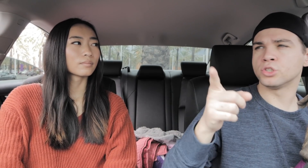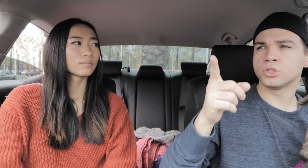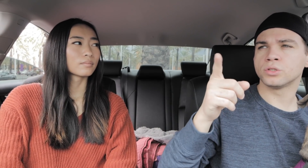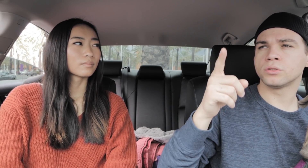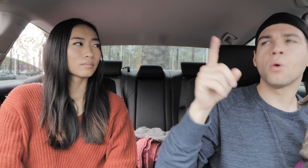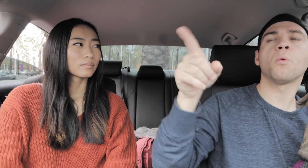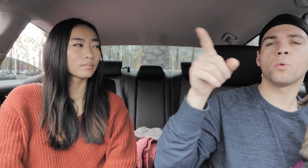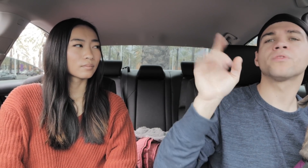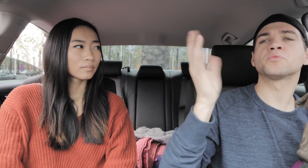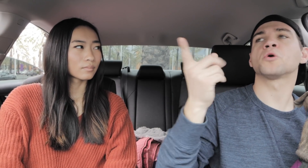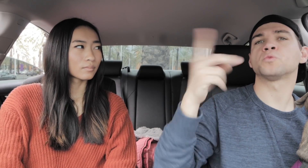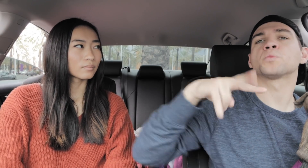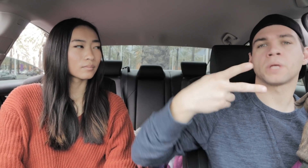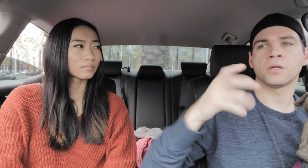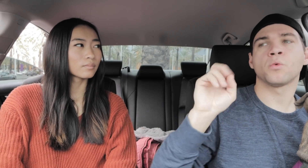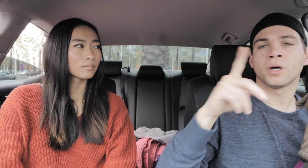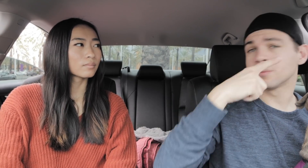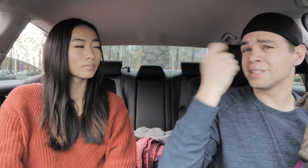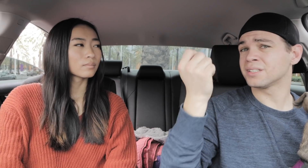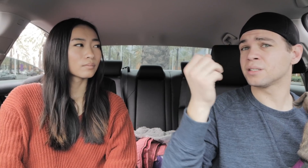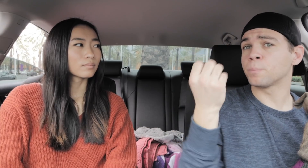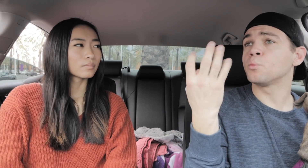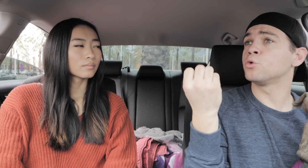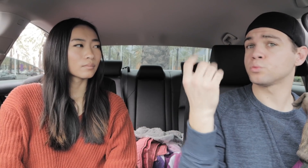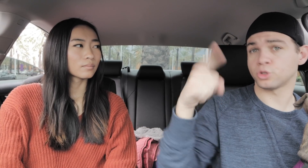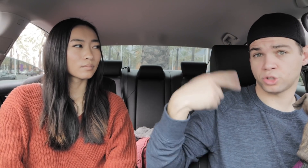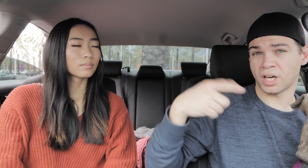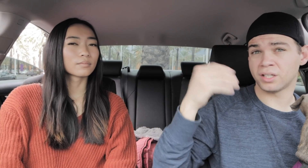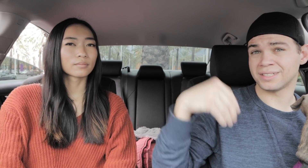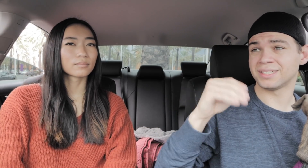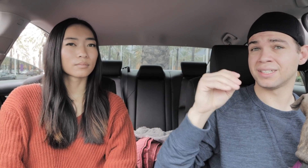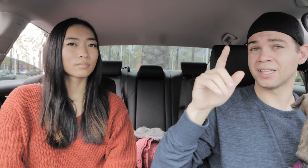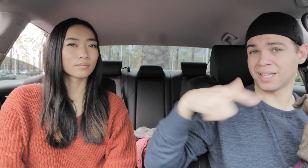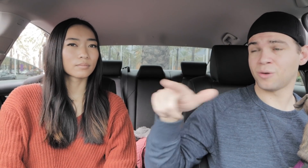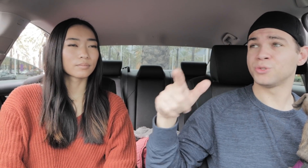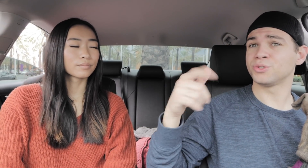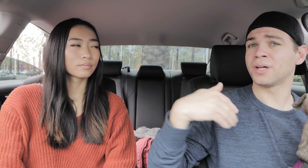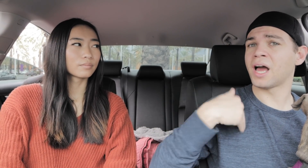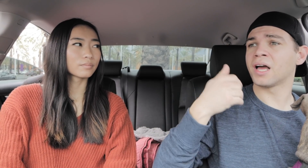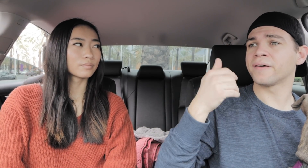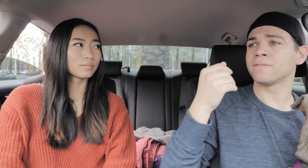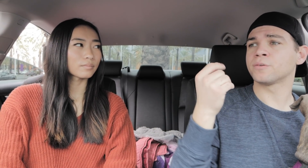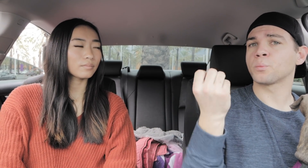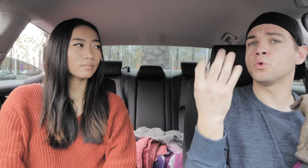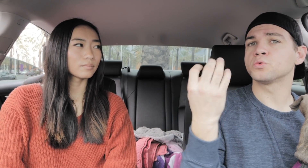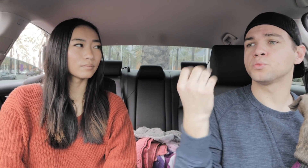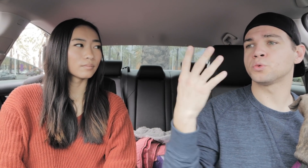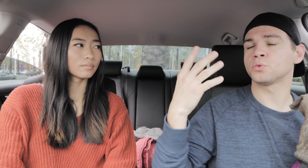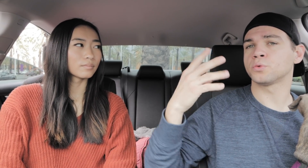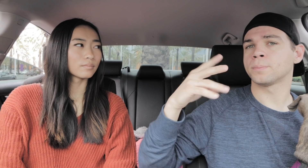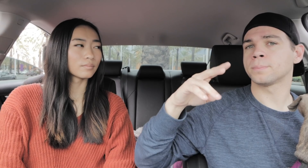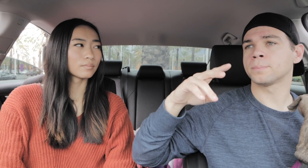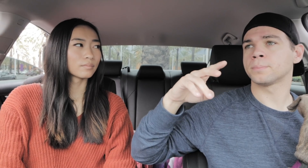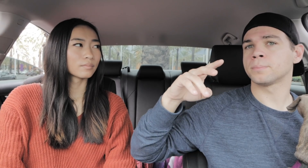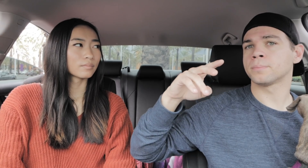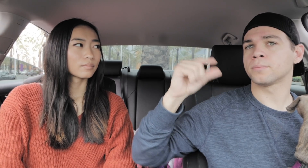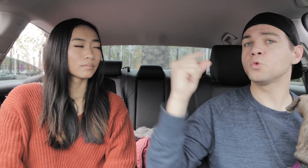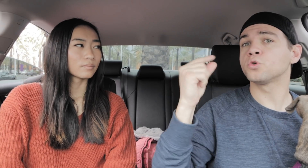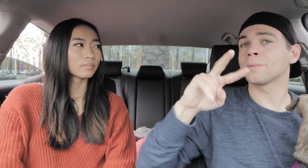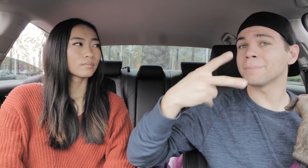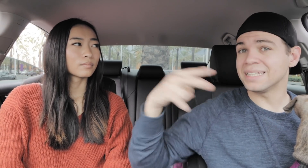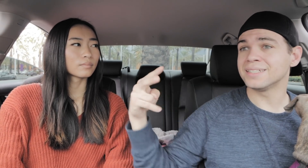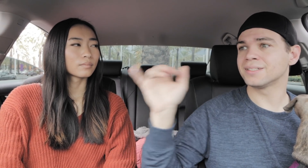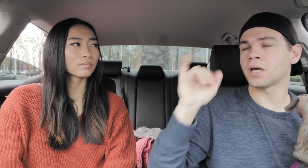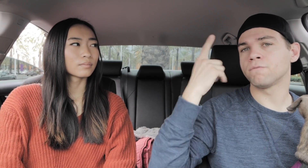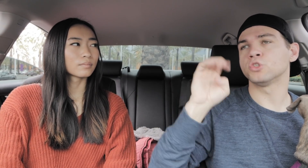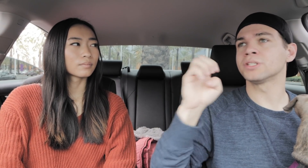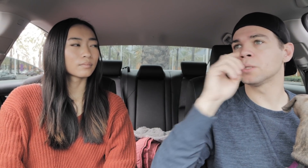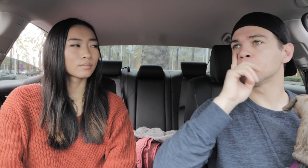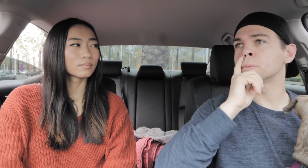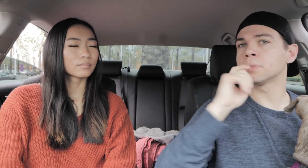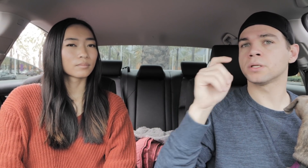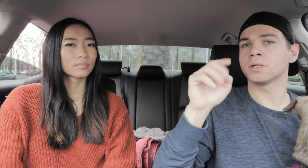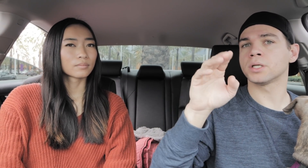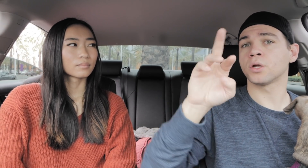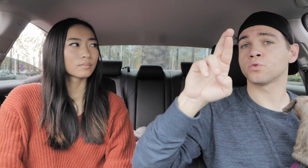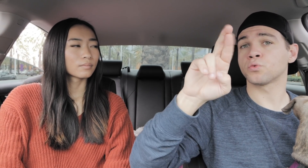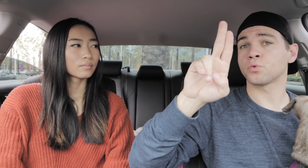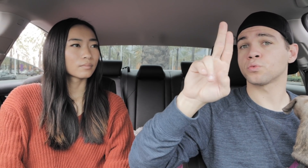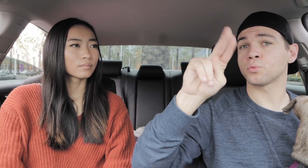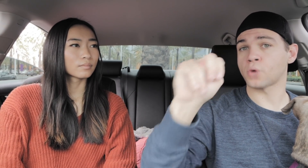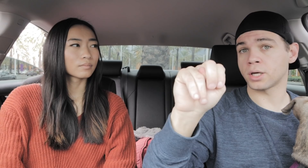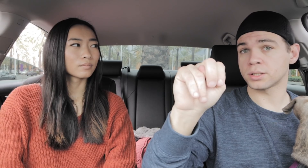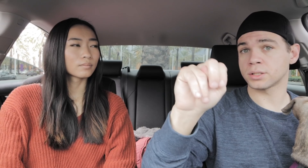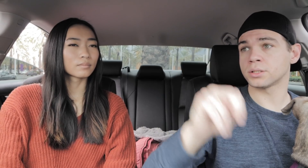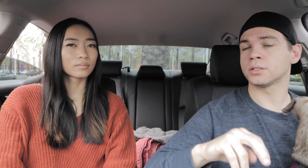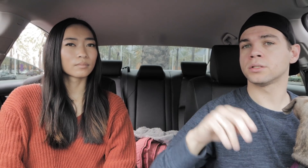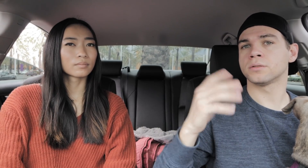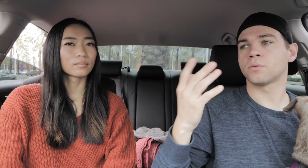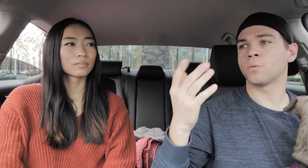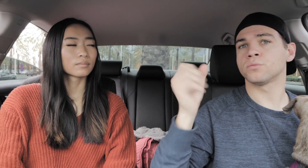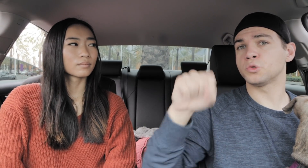I don't just look at their eyes.